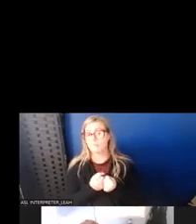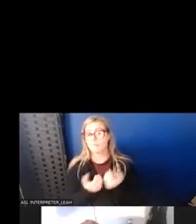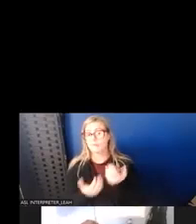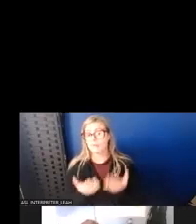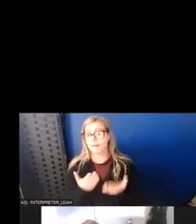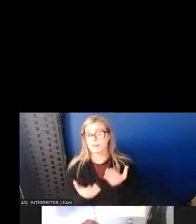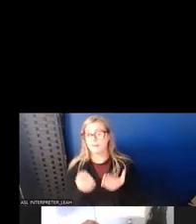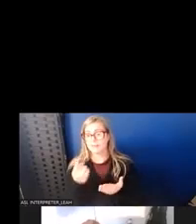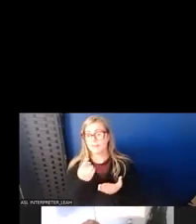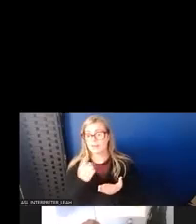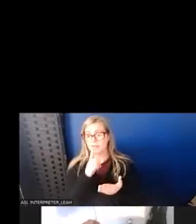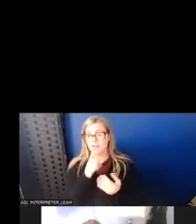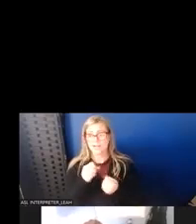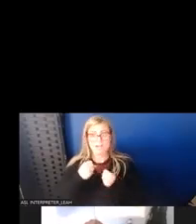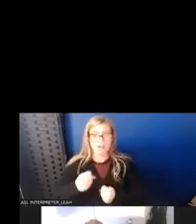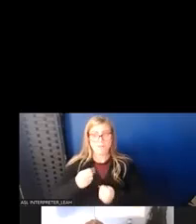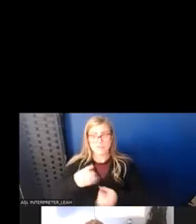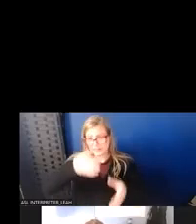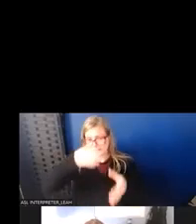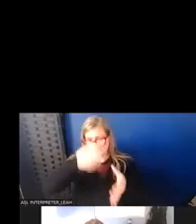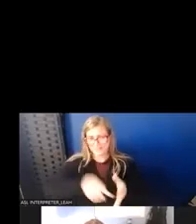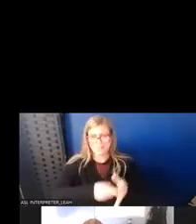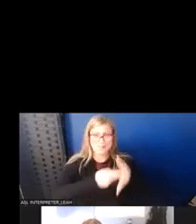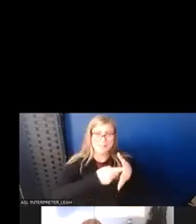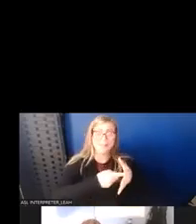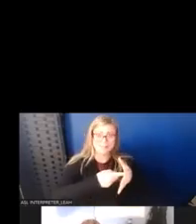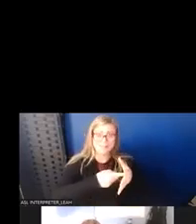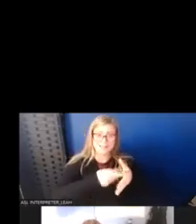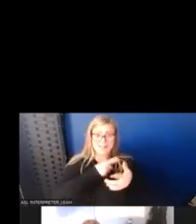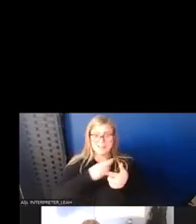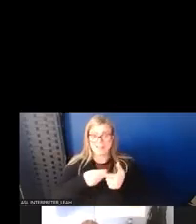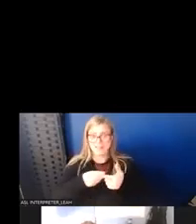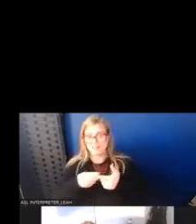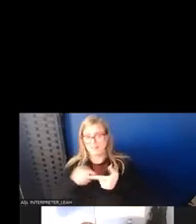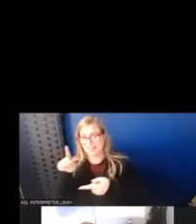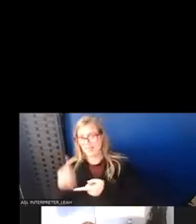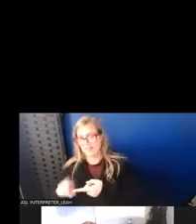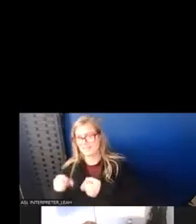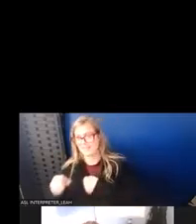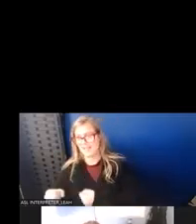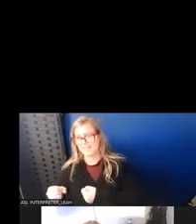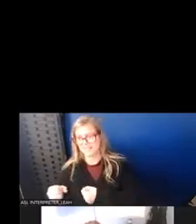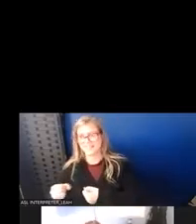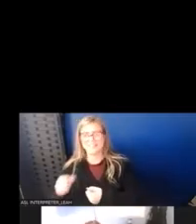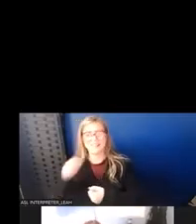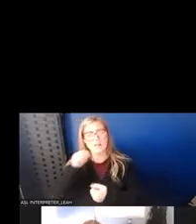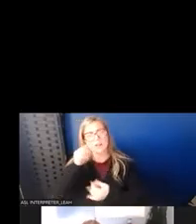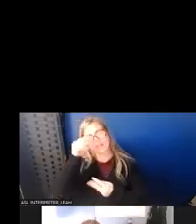very confident in, in the beginning and then become less confident, we would have to think like what went wrong?